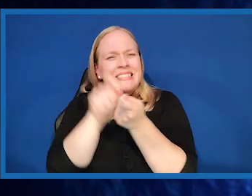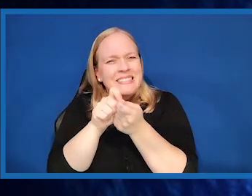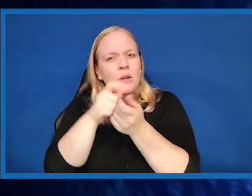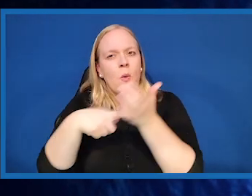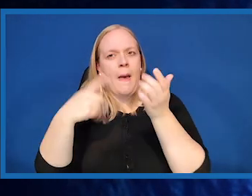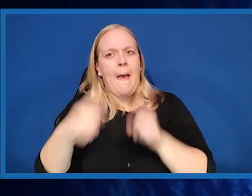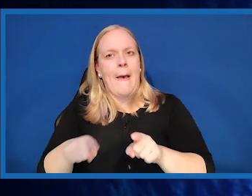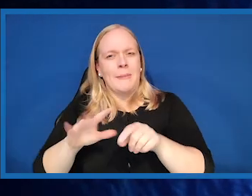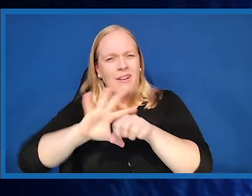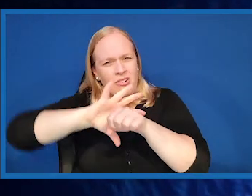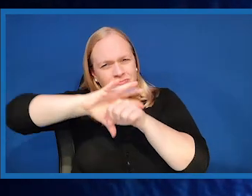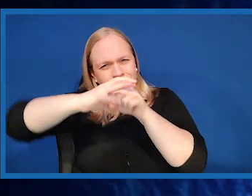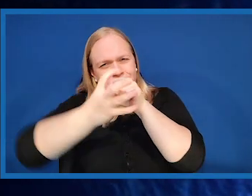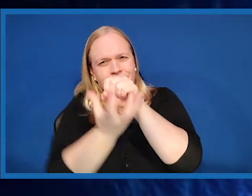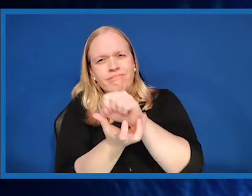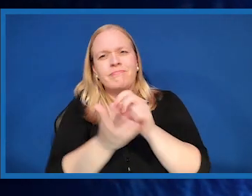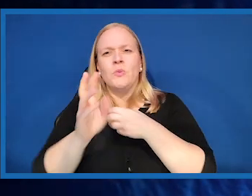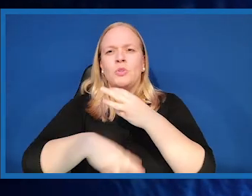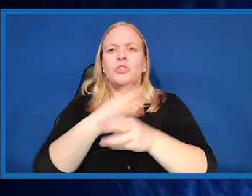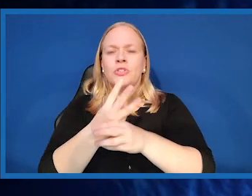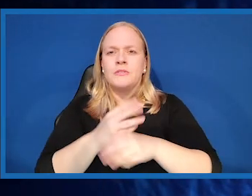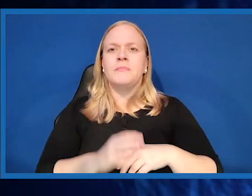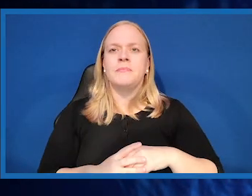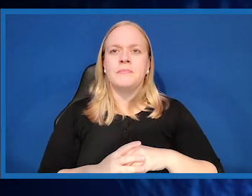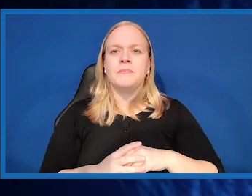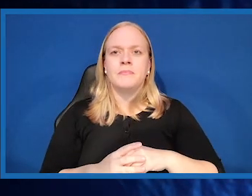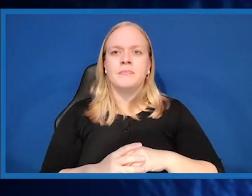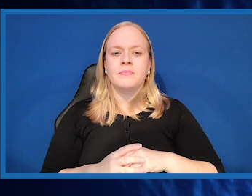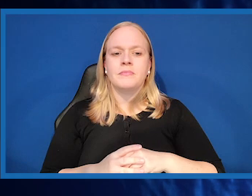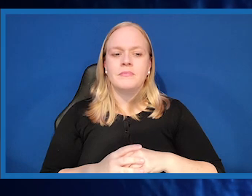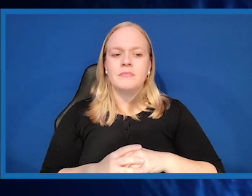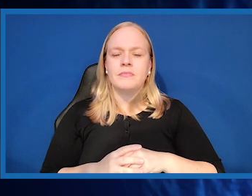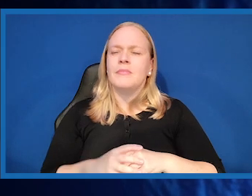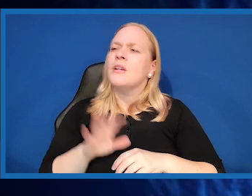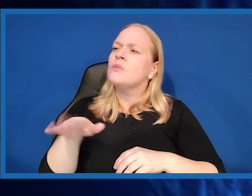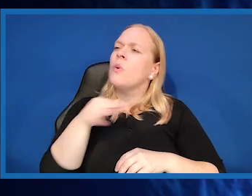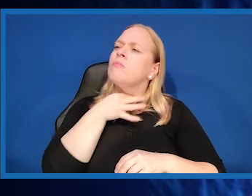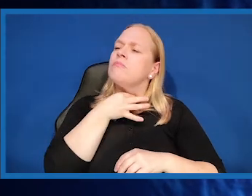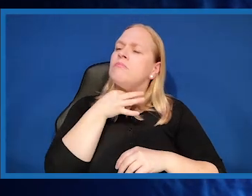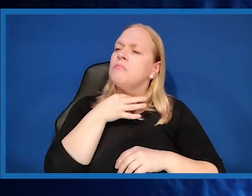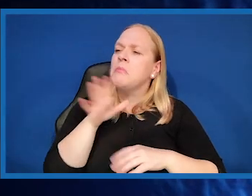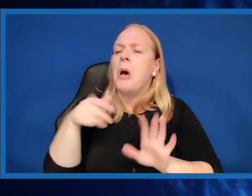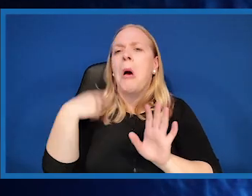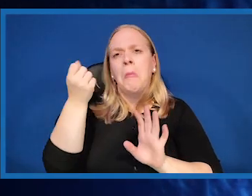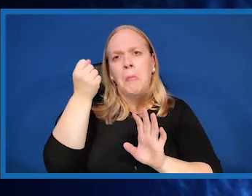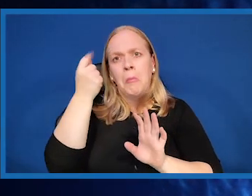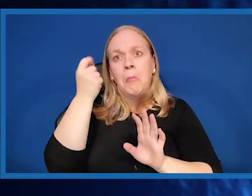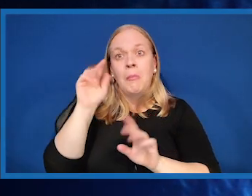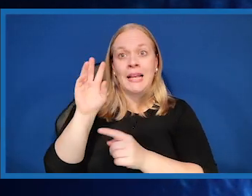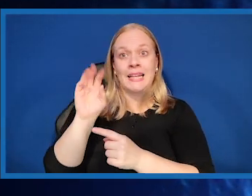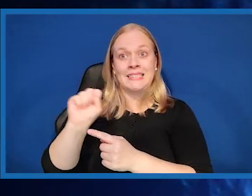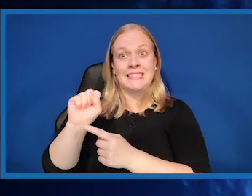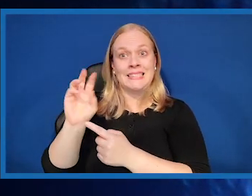OVER ALL OF THE OCEANS ACROSS THE WHOLE WORLD. SO I UNDERSTAND SENTINEL-6 IS AN INTERNATIONAL MISSION,